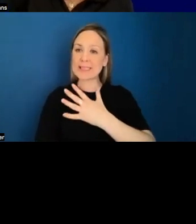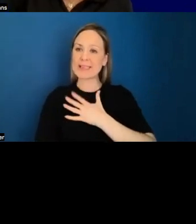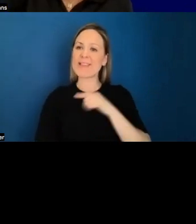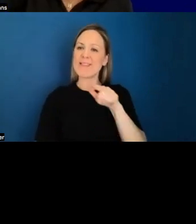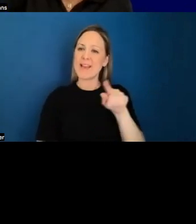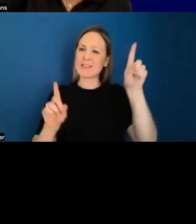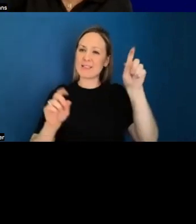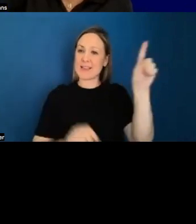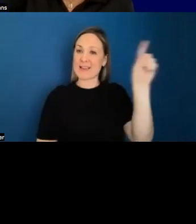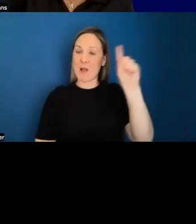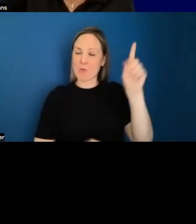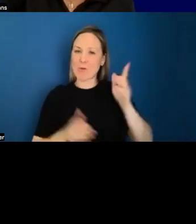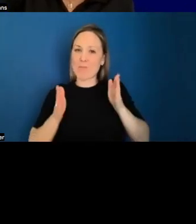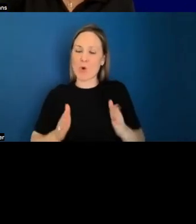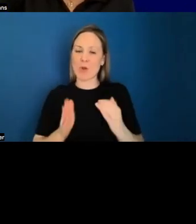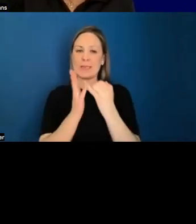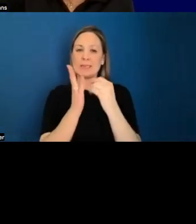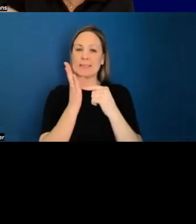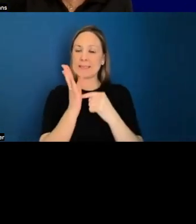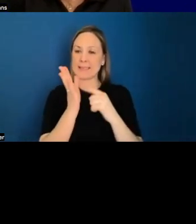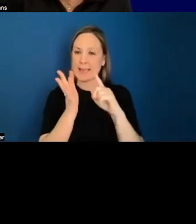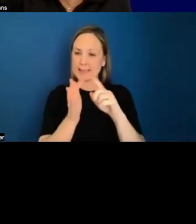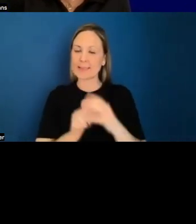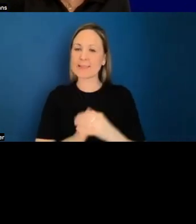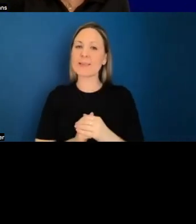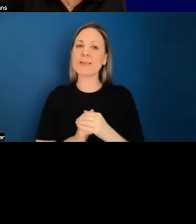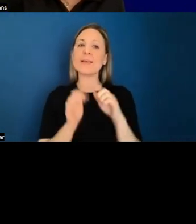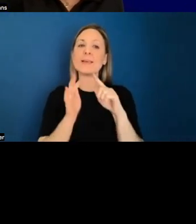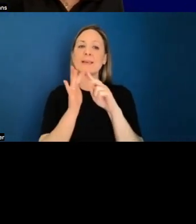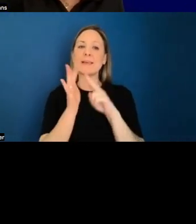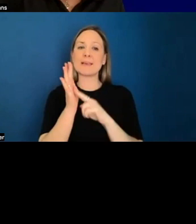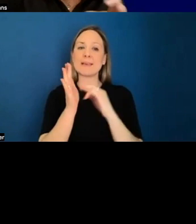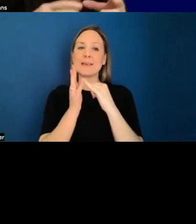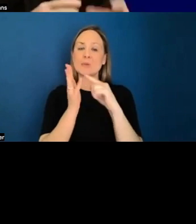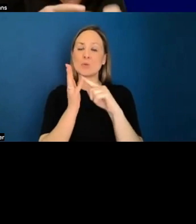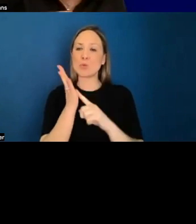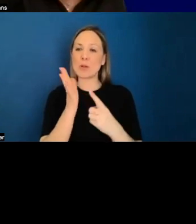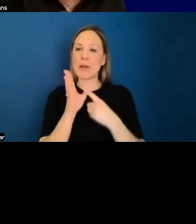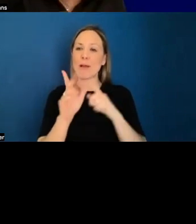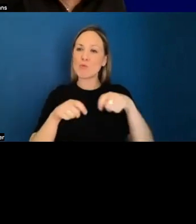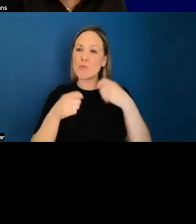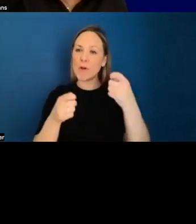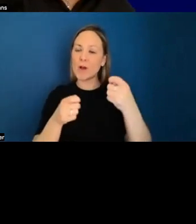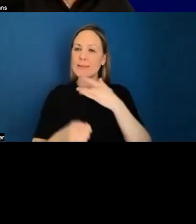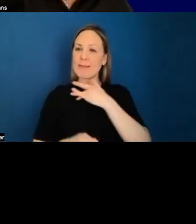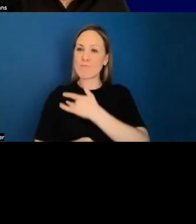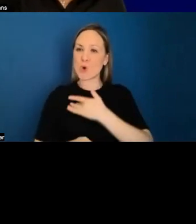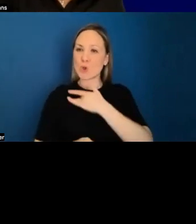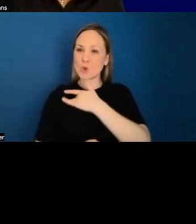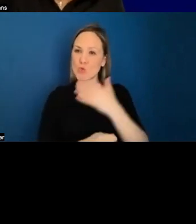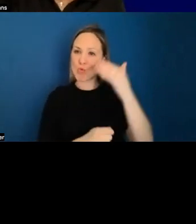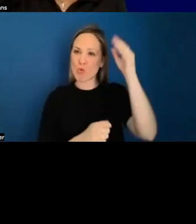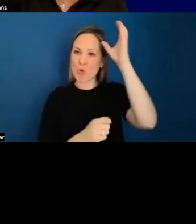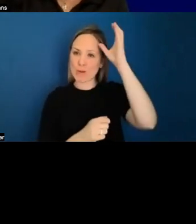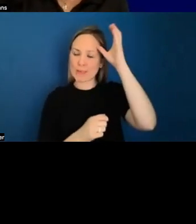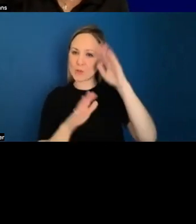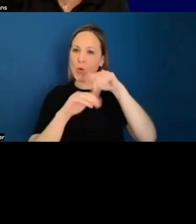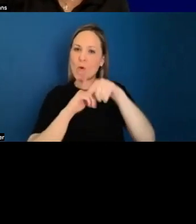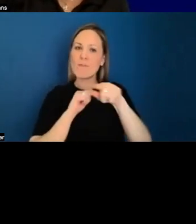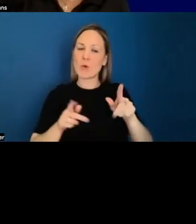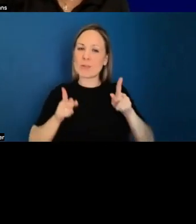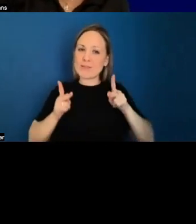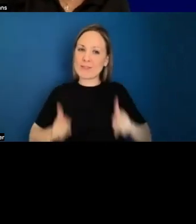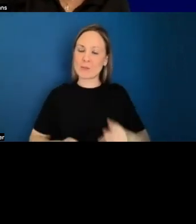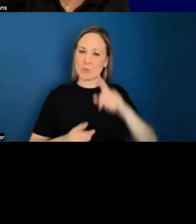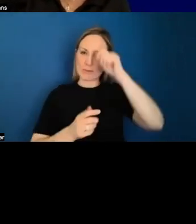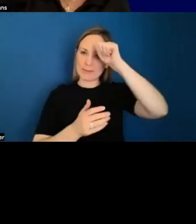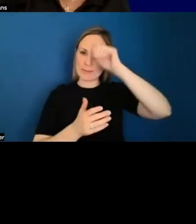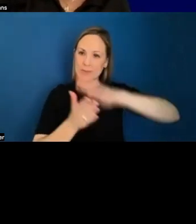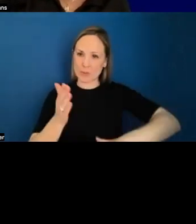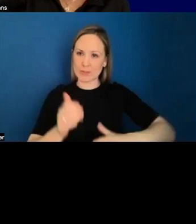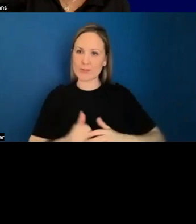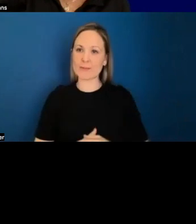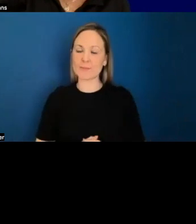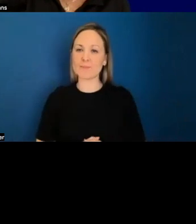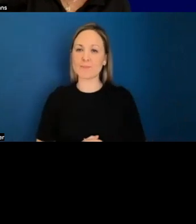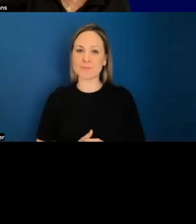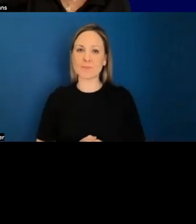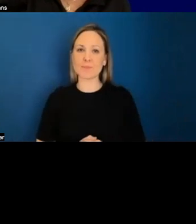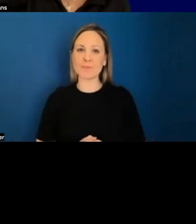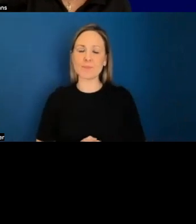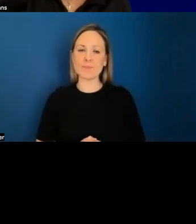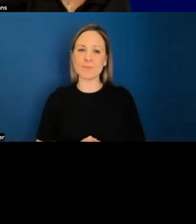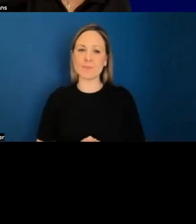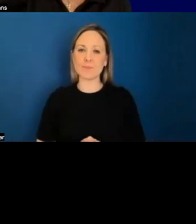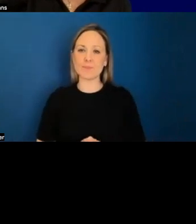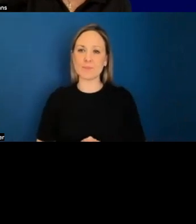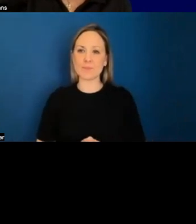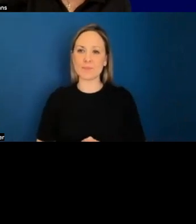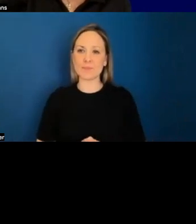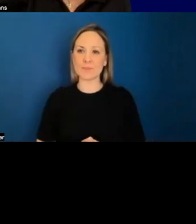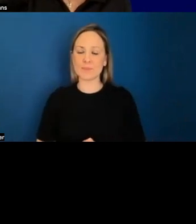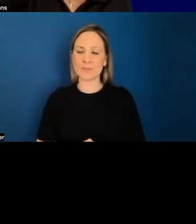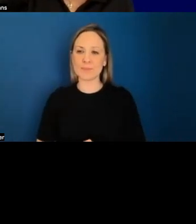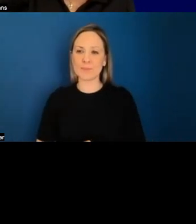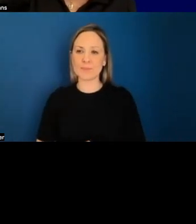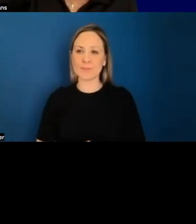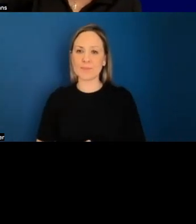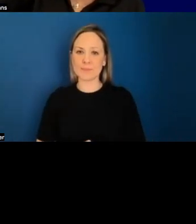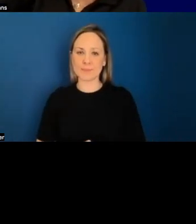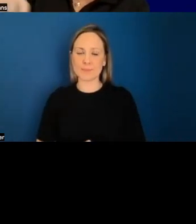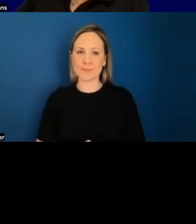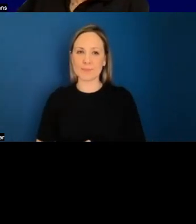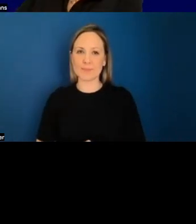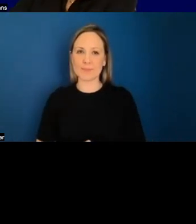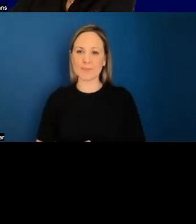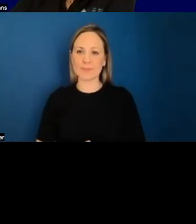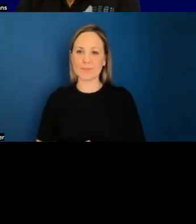body state. The insula provides the emotional cognition of these physiological experiences.